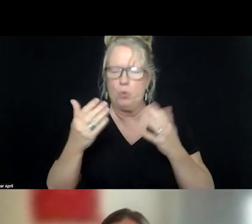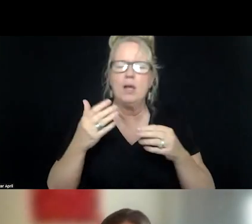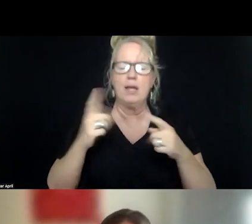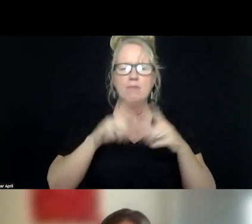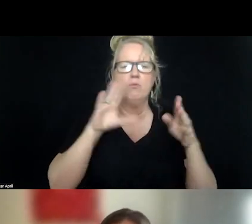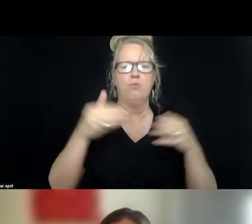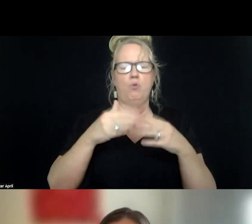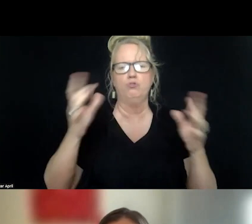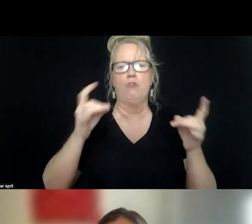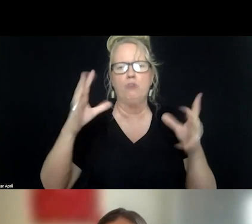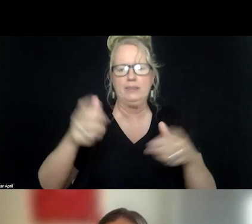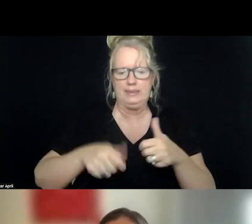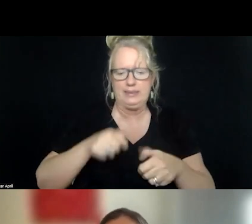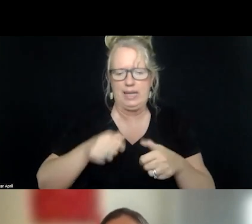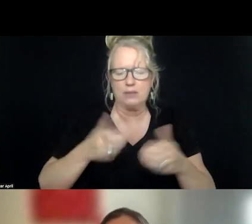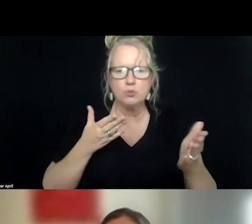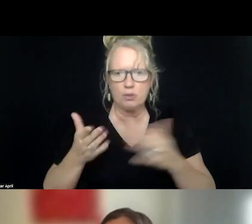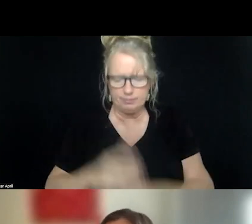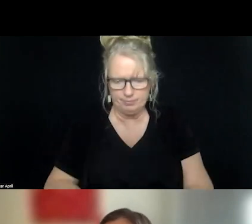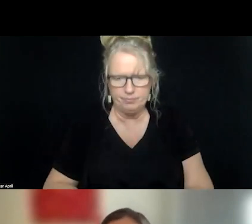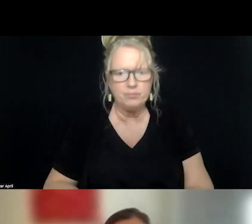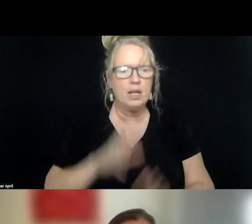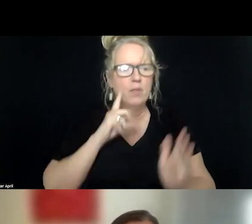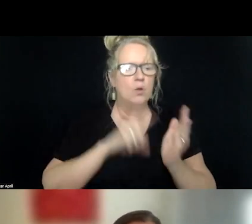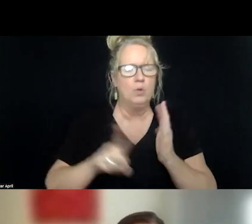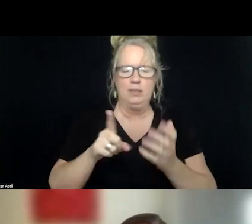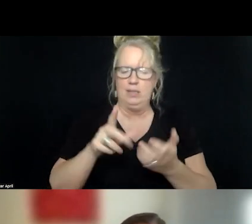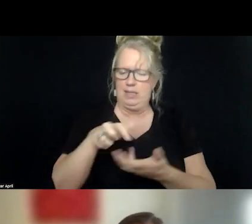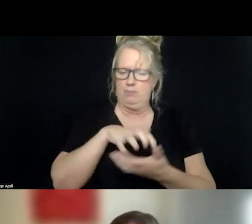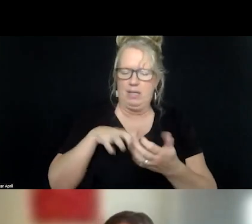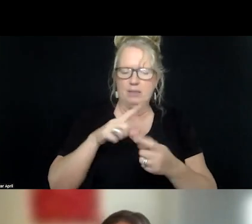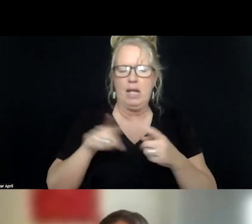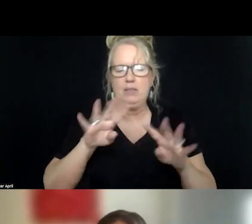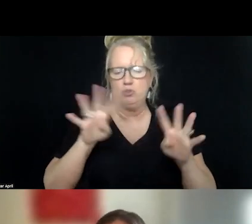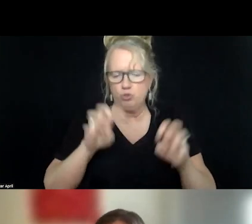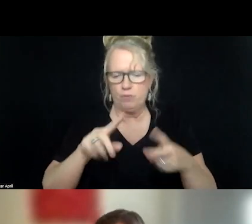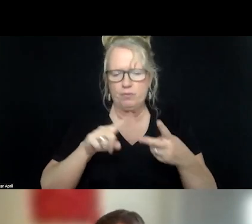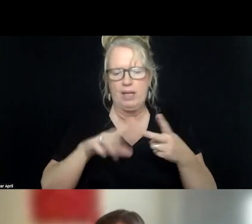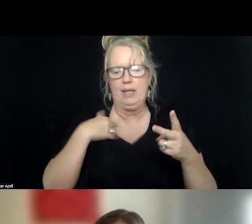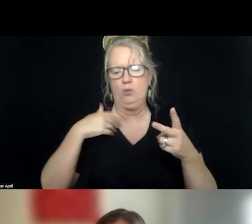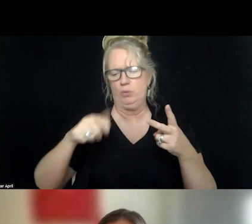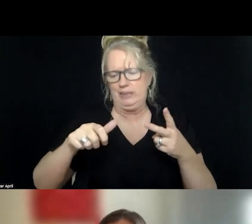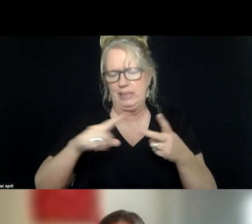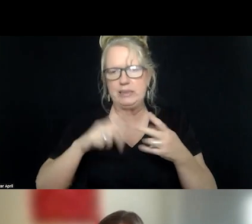SERVICES. IT INCLUDES A SURVEY FOLLOWED BY TEXT-BASED INTERVIEWS.